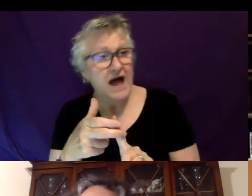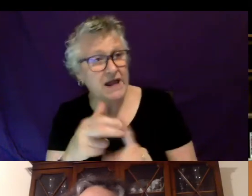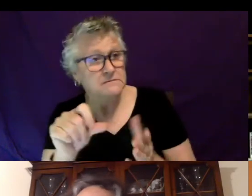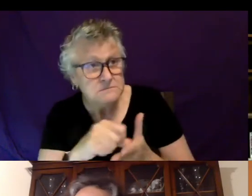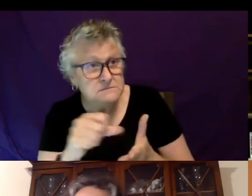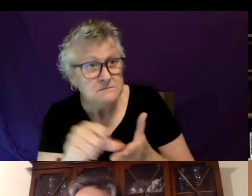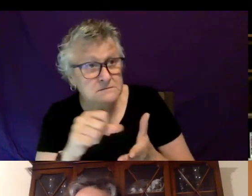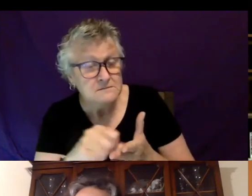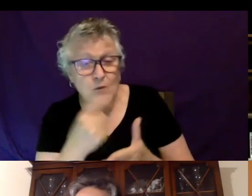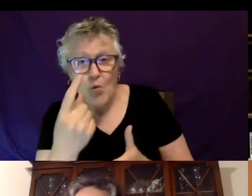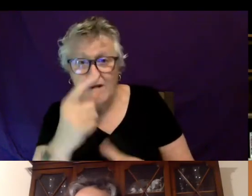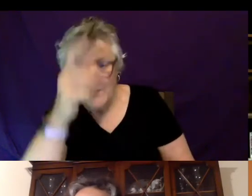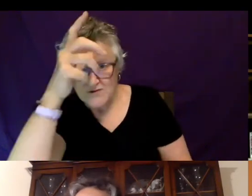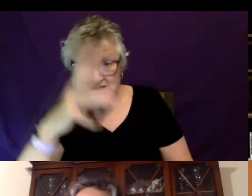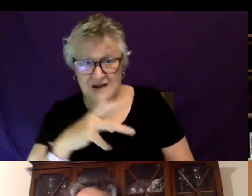because he he was really good at standing still.